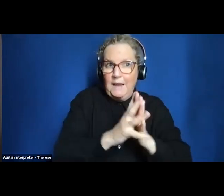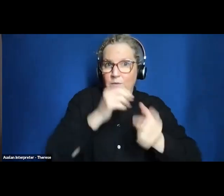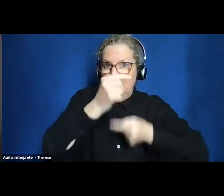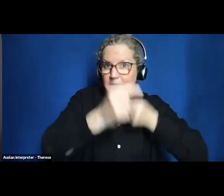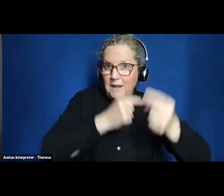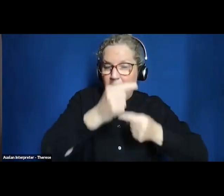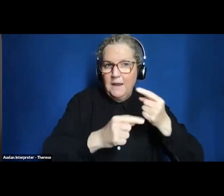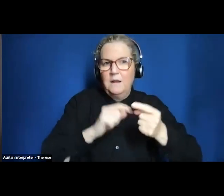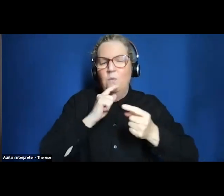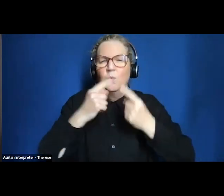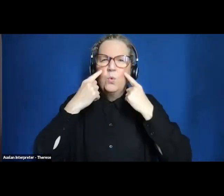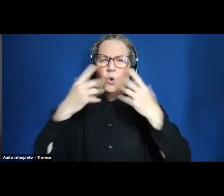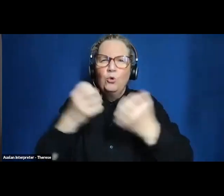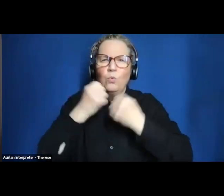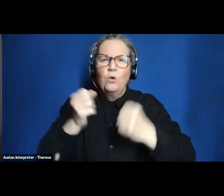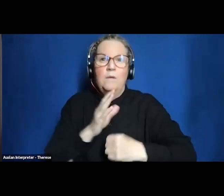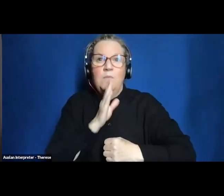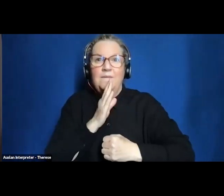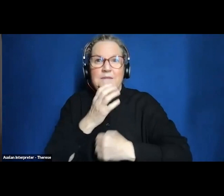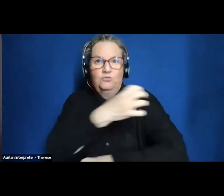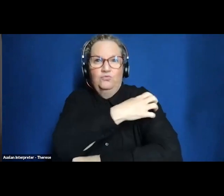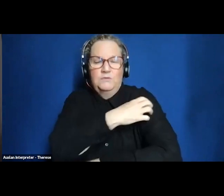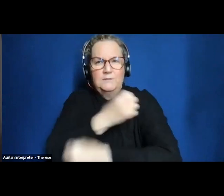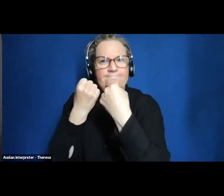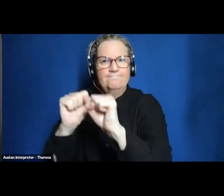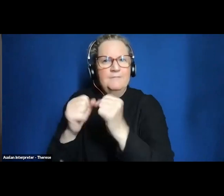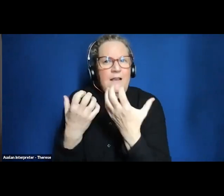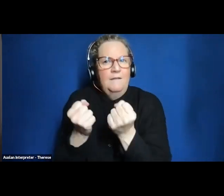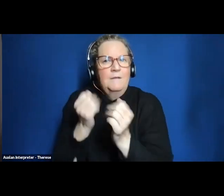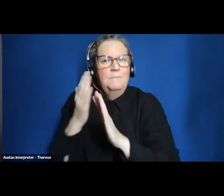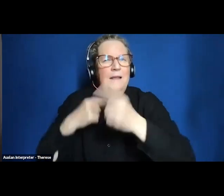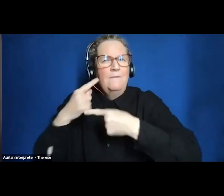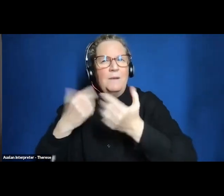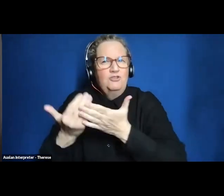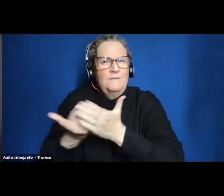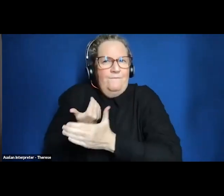strong privacy and security protections that will keep information safe.